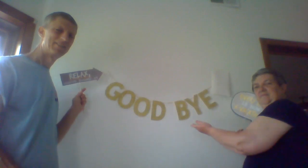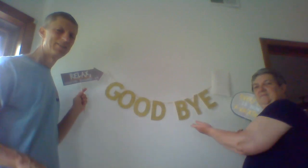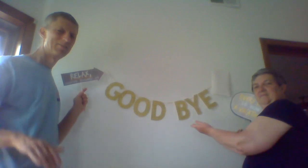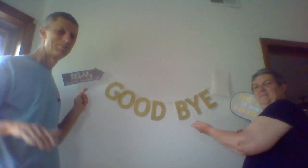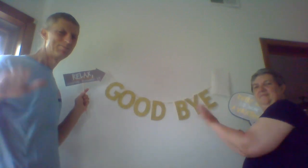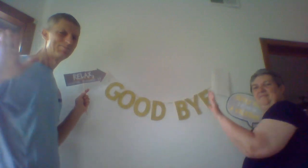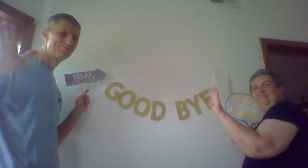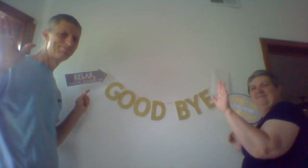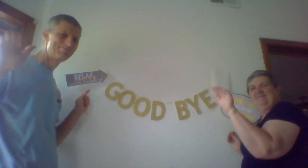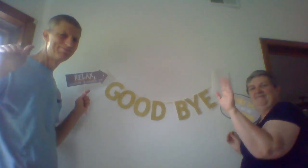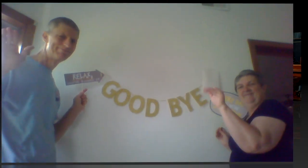Buh-bye!